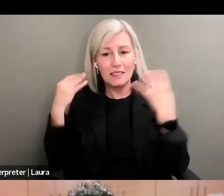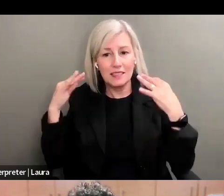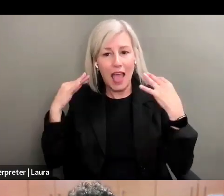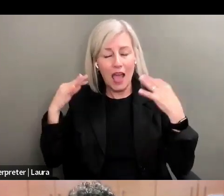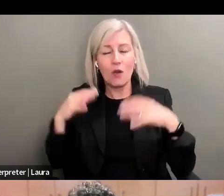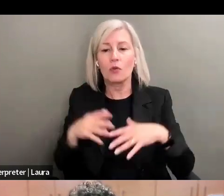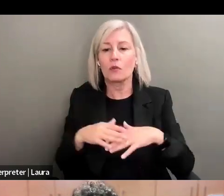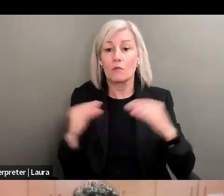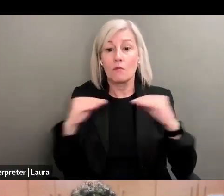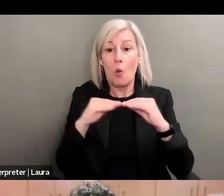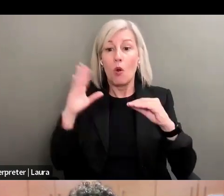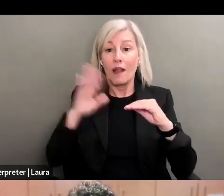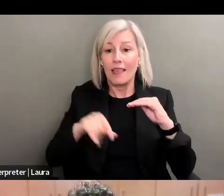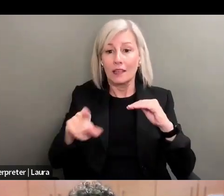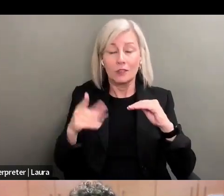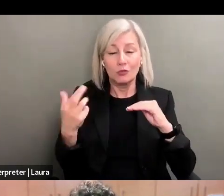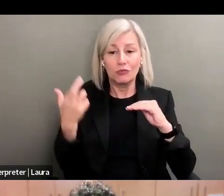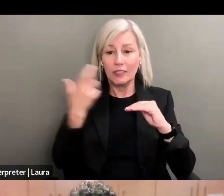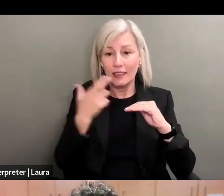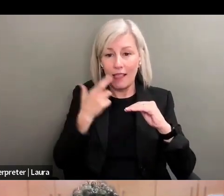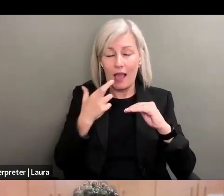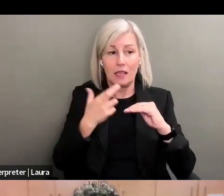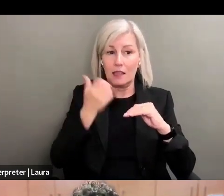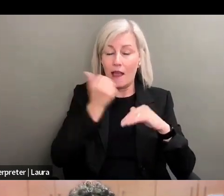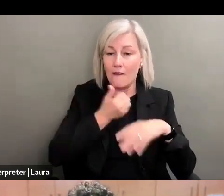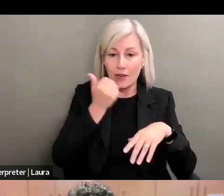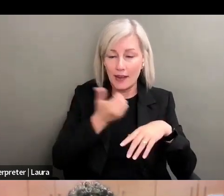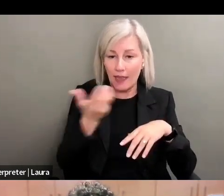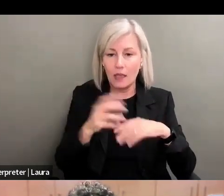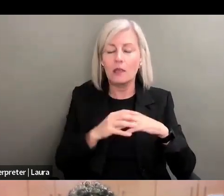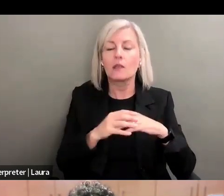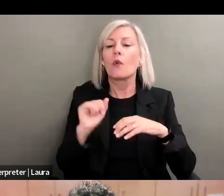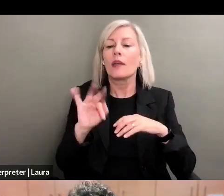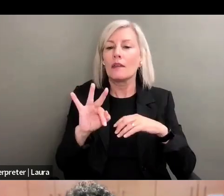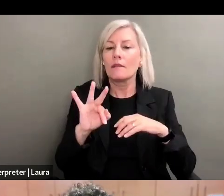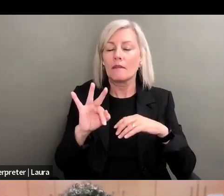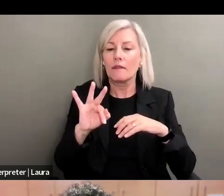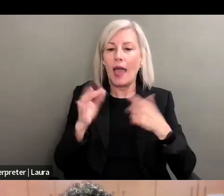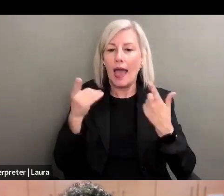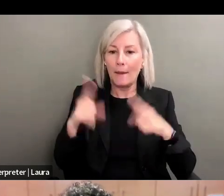we like to think on a day-to-day basis. So if you're doing it in a classroom or